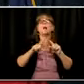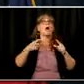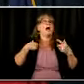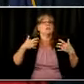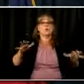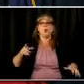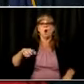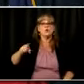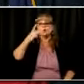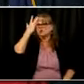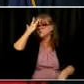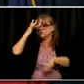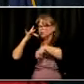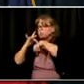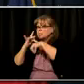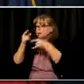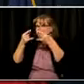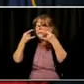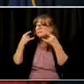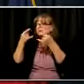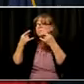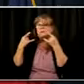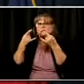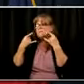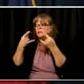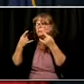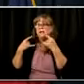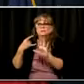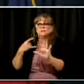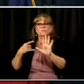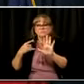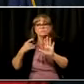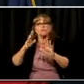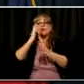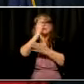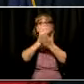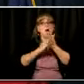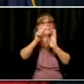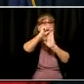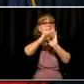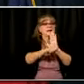state they're far more restrictive than the state uh requiring mass and local downtown areas outside